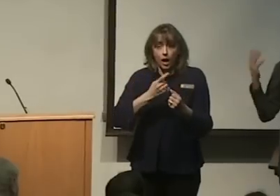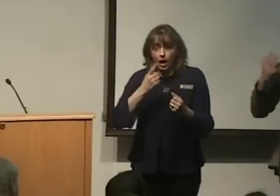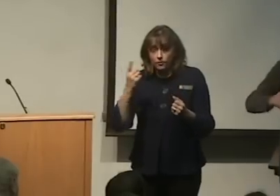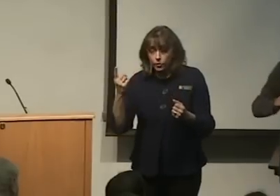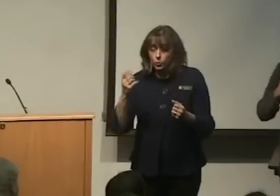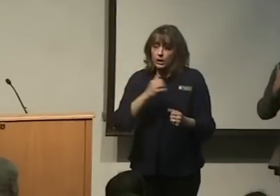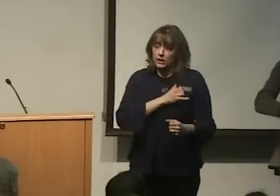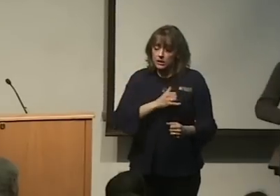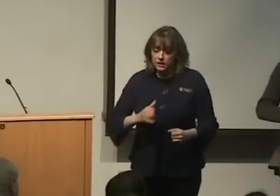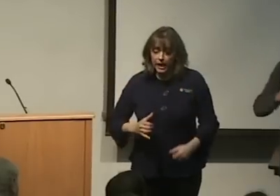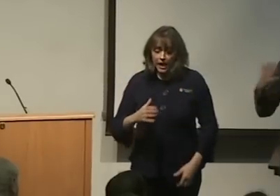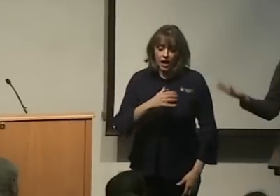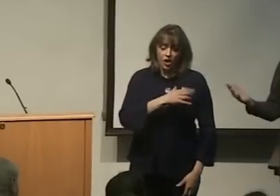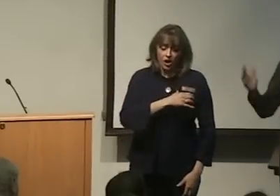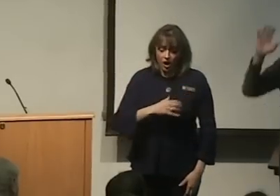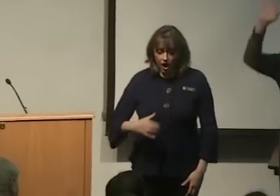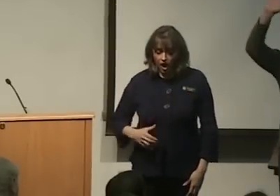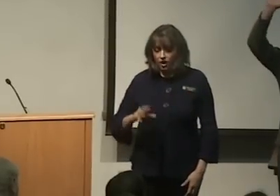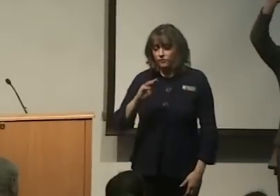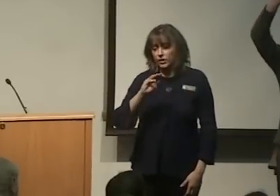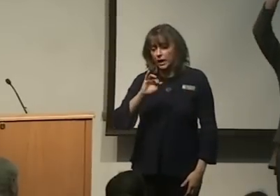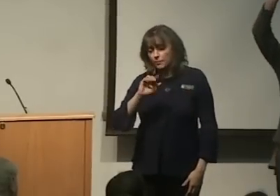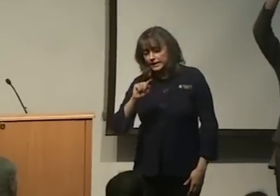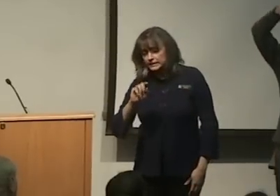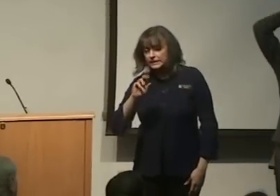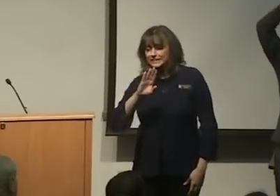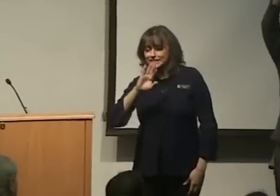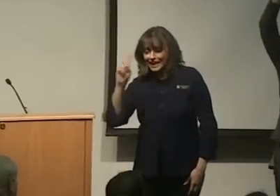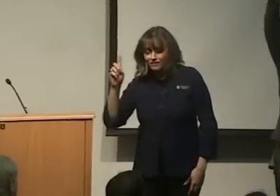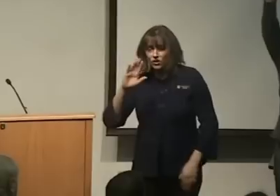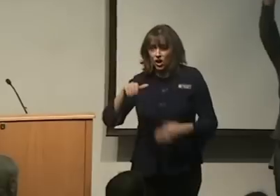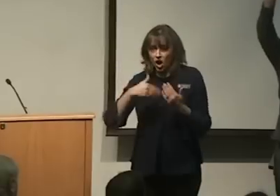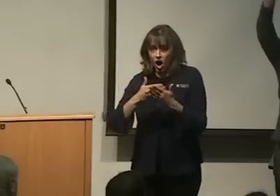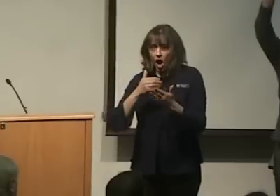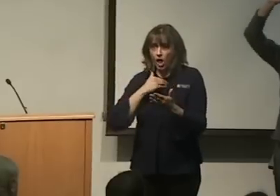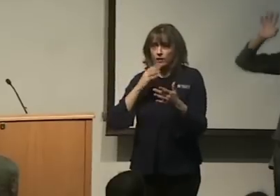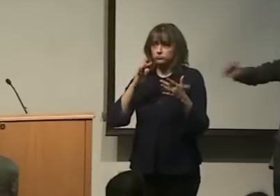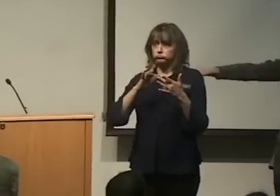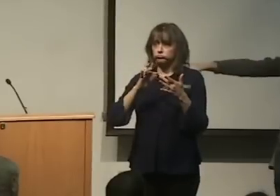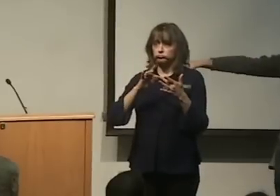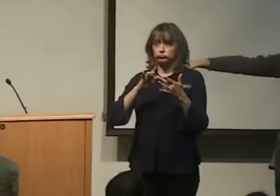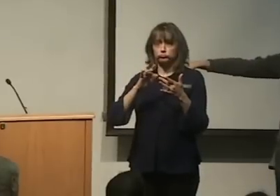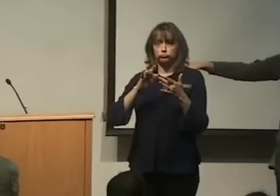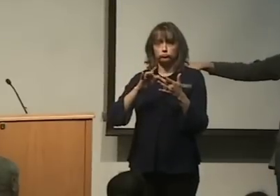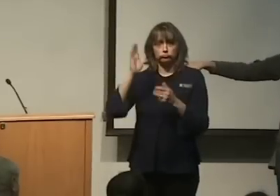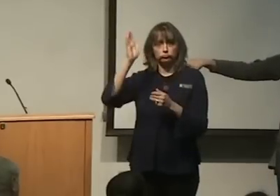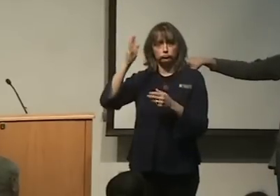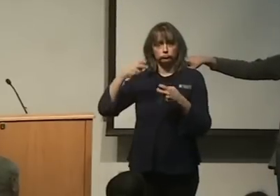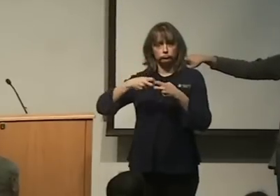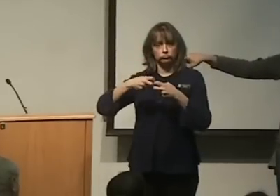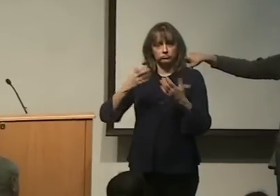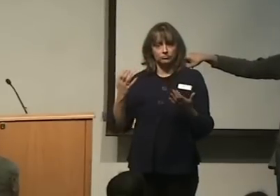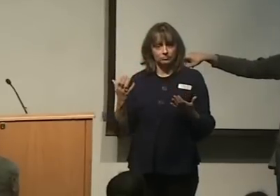Harvard, MIT, Stanford. Literally the course I took from Leonard Susskind is on my phone, right?